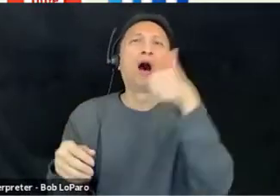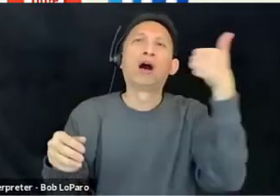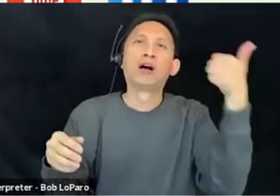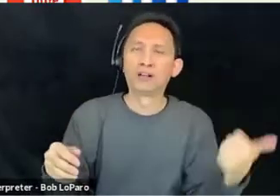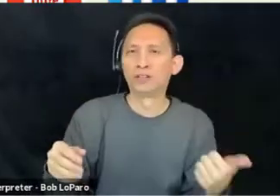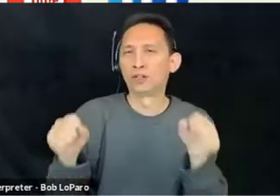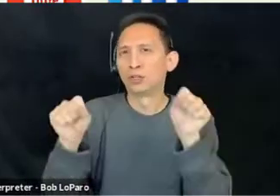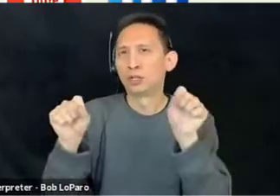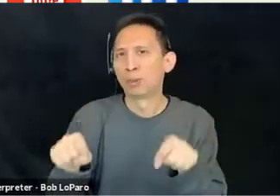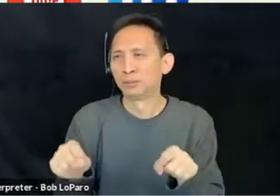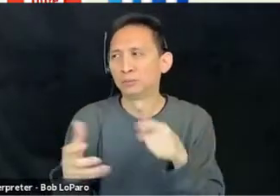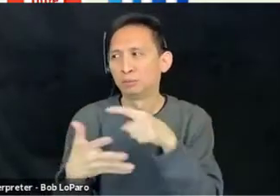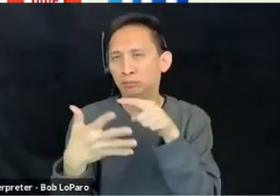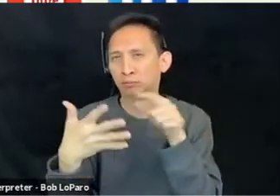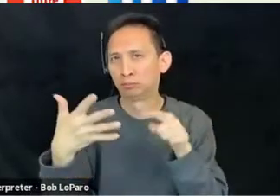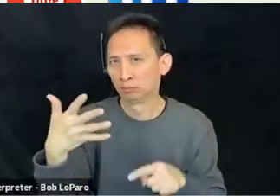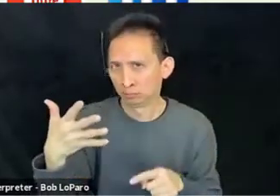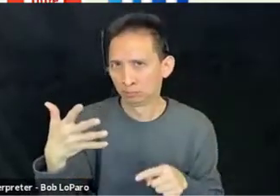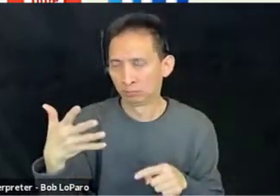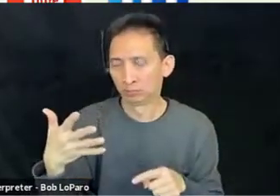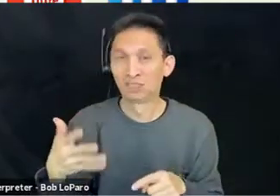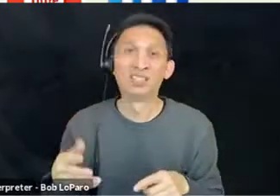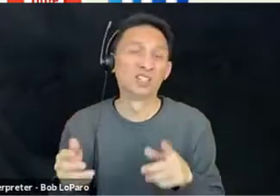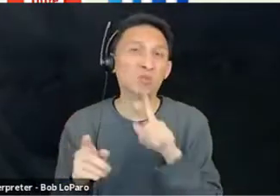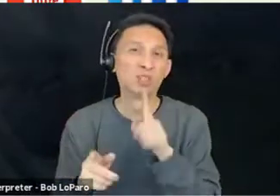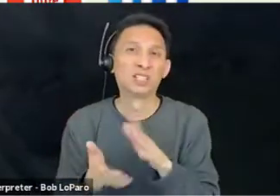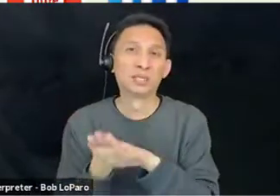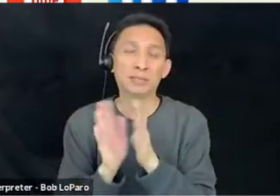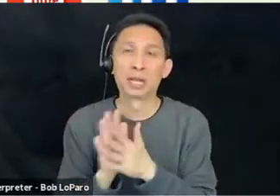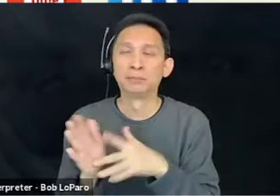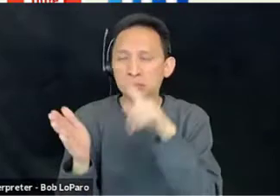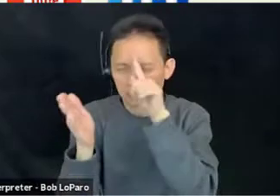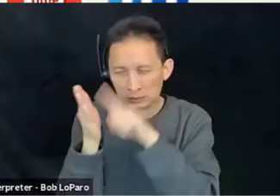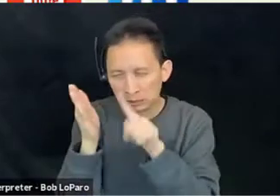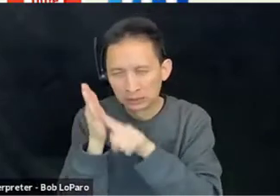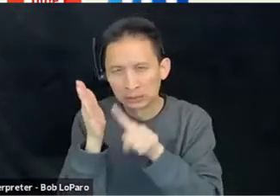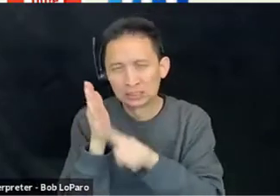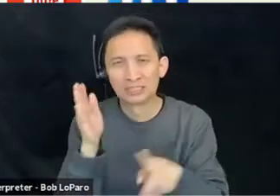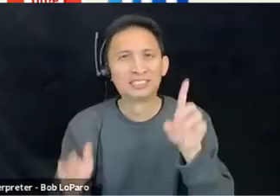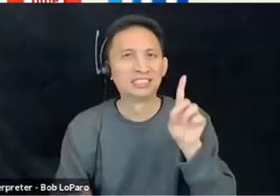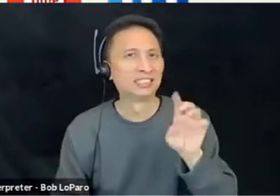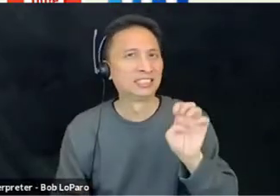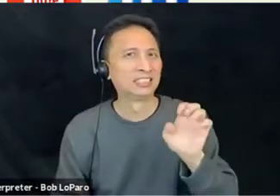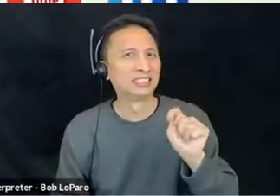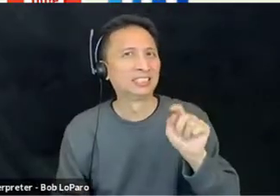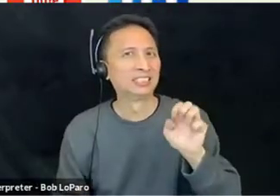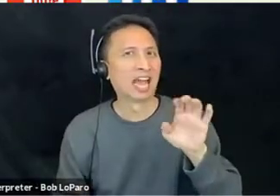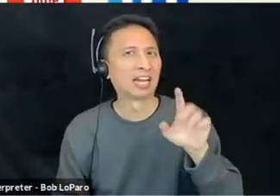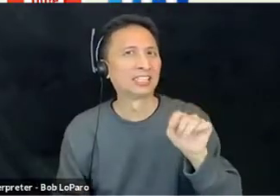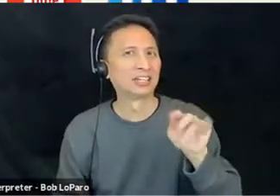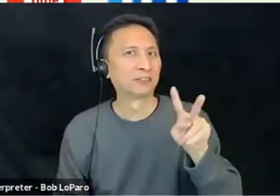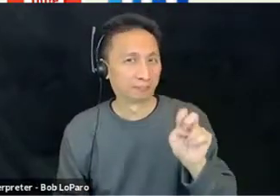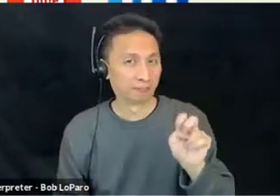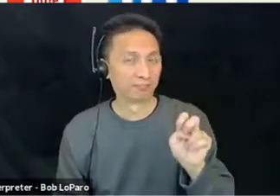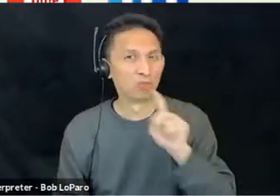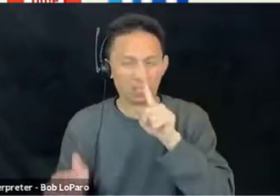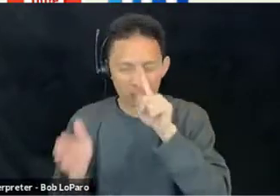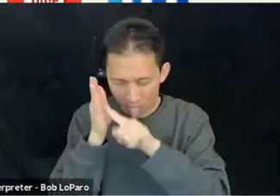It's really a detective game, truly. And I always reference our experience with puzzle pieces.